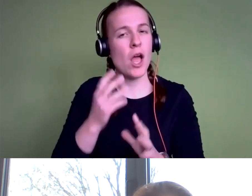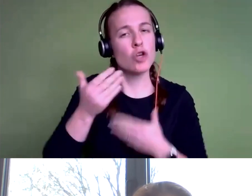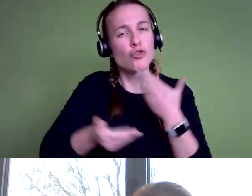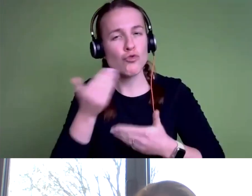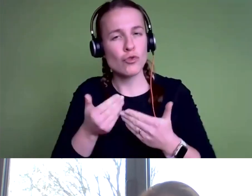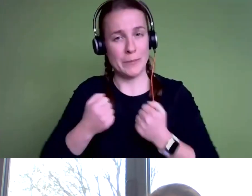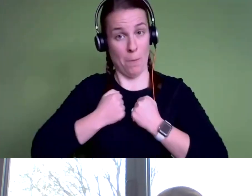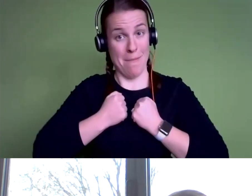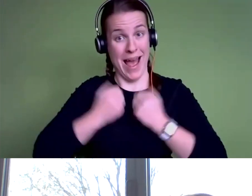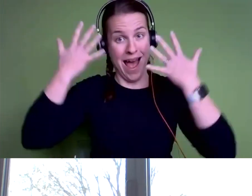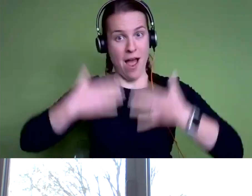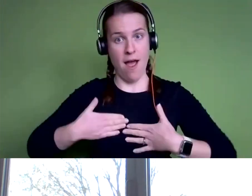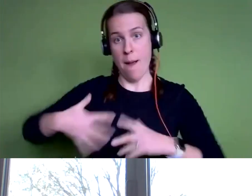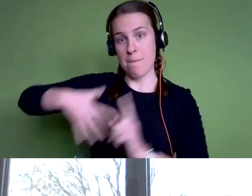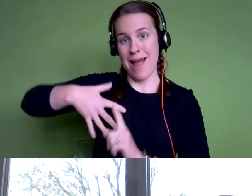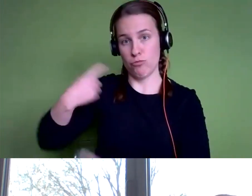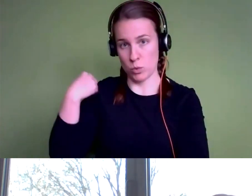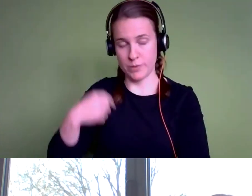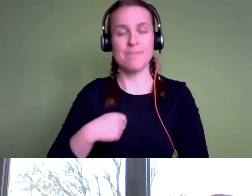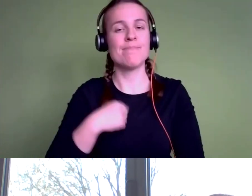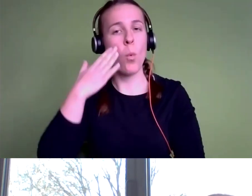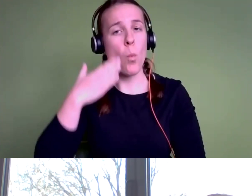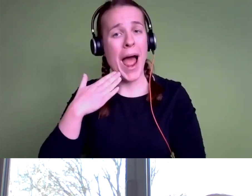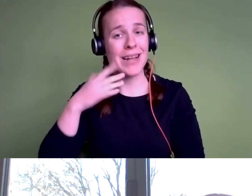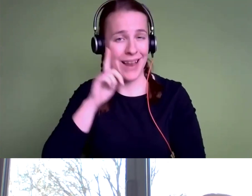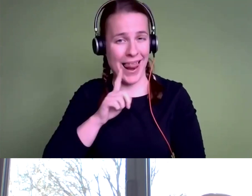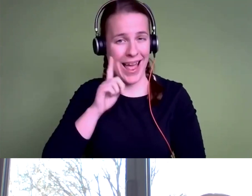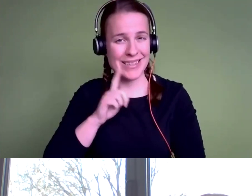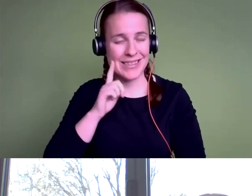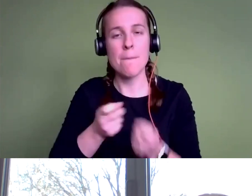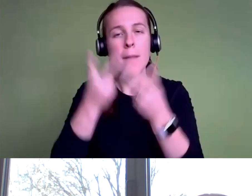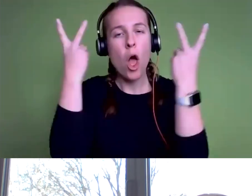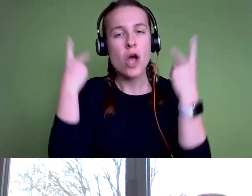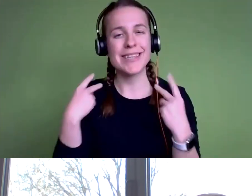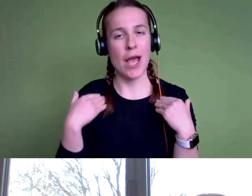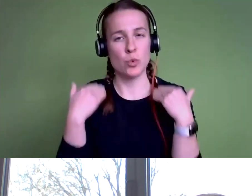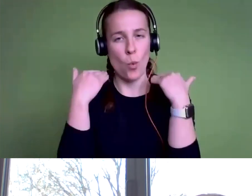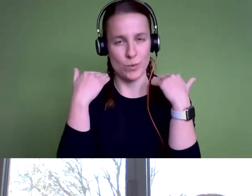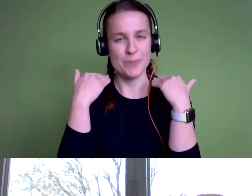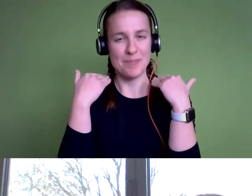Hello everybody. Thank you for that introduction. Just for a bit of auto description for myself.